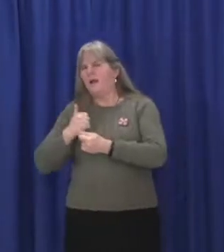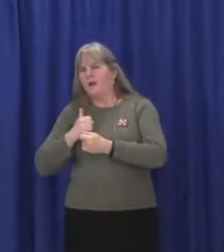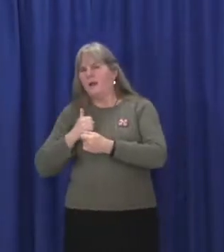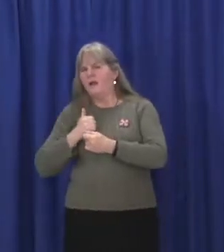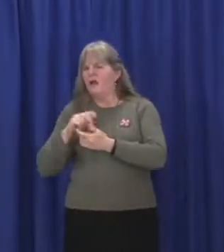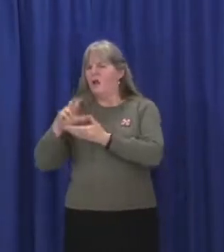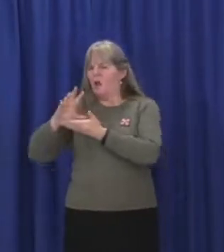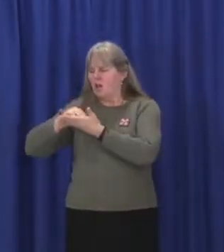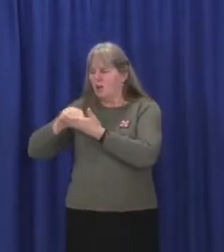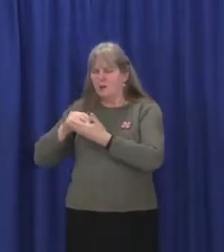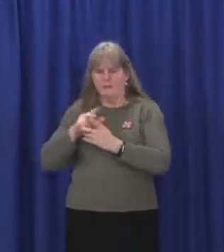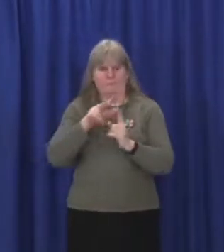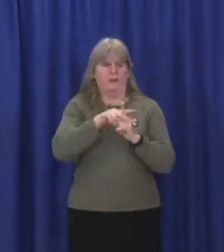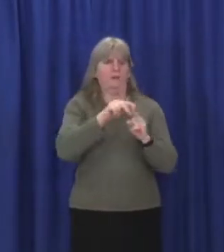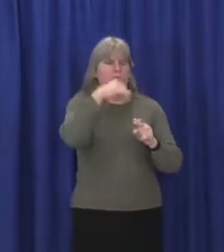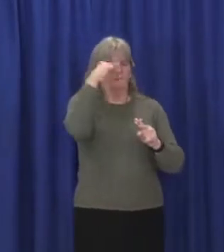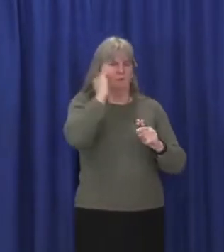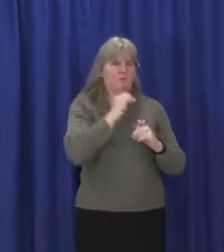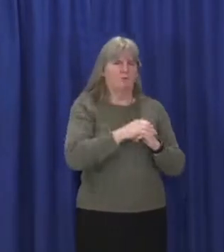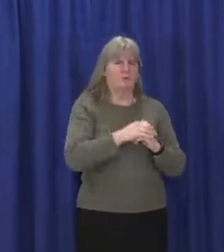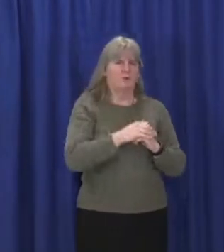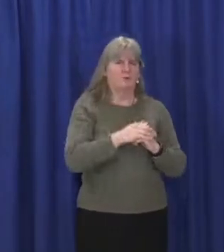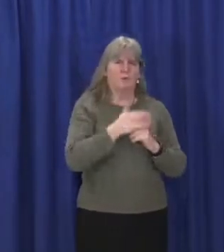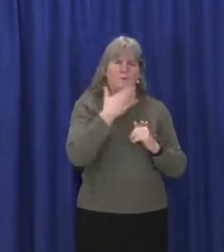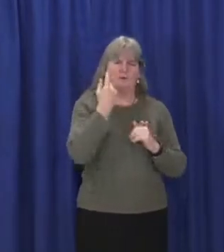our society and our territory.